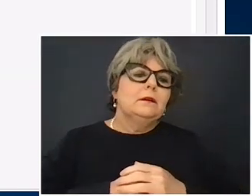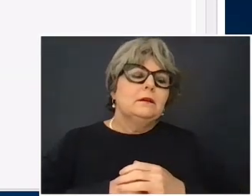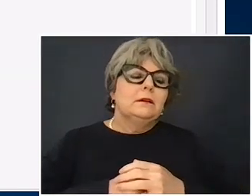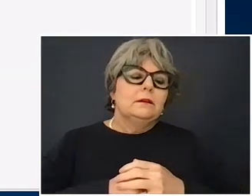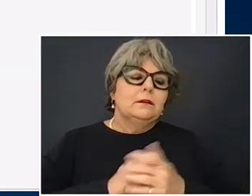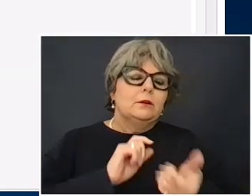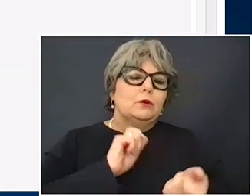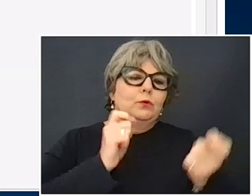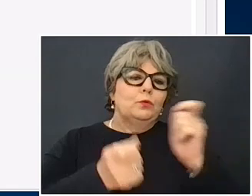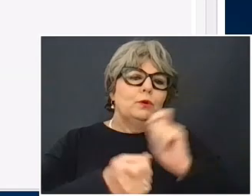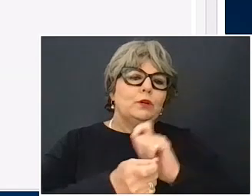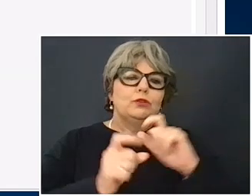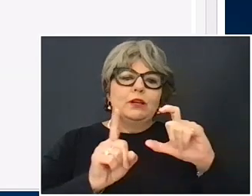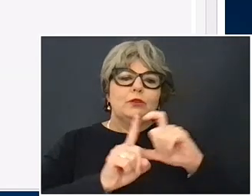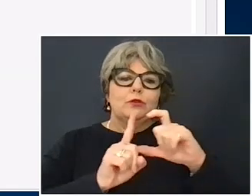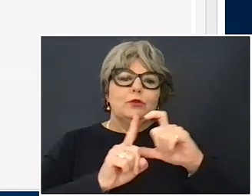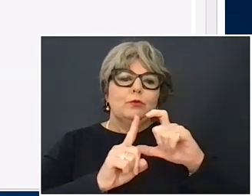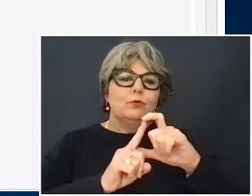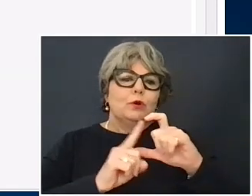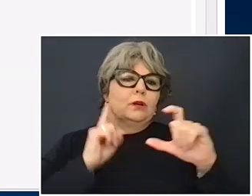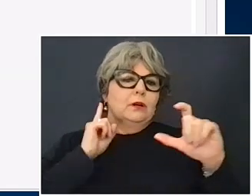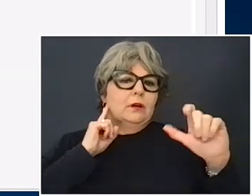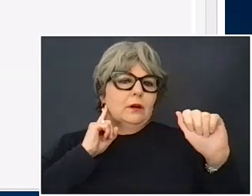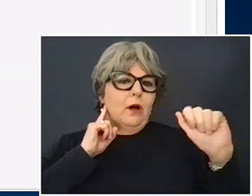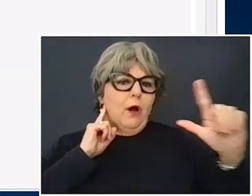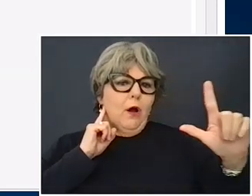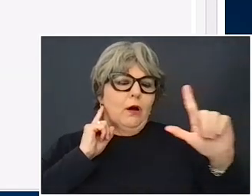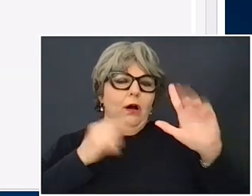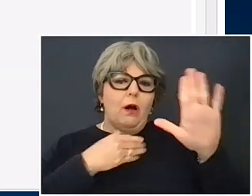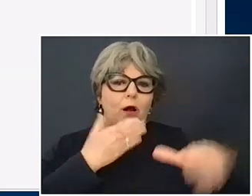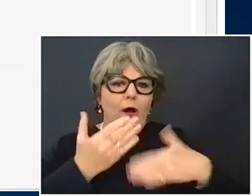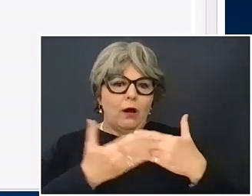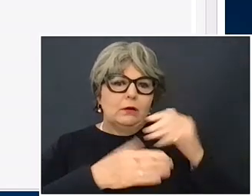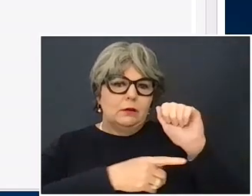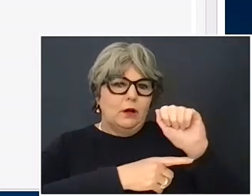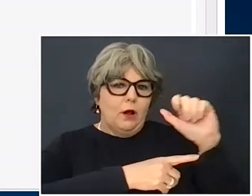all, reviewing all additional locations? Was there a question on the rationale for